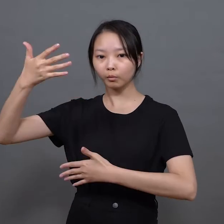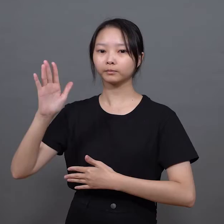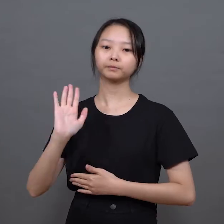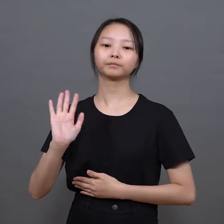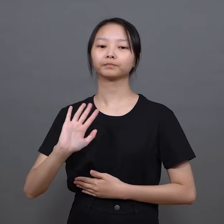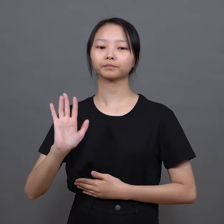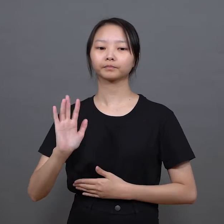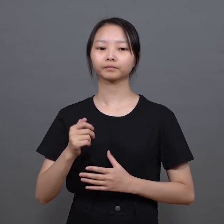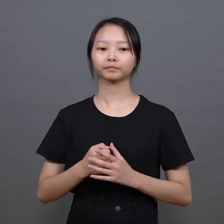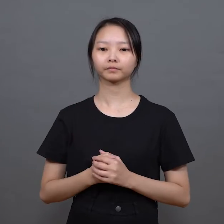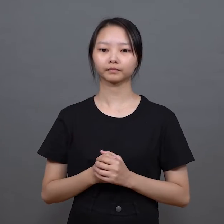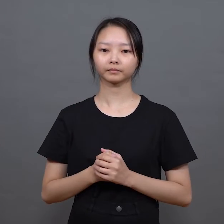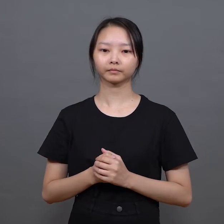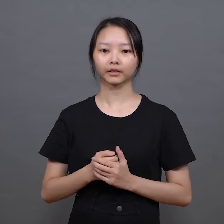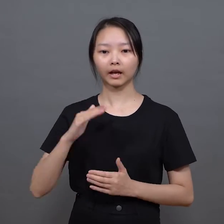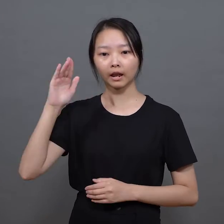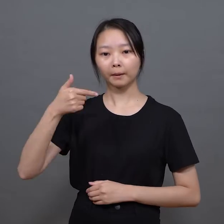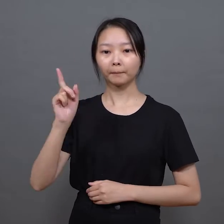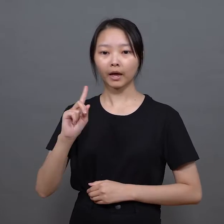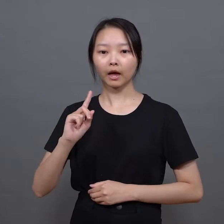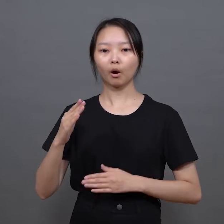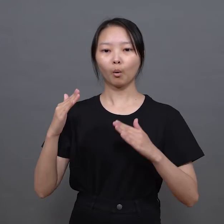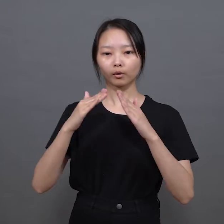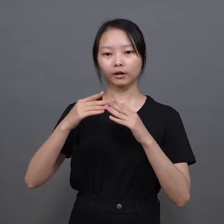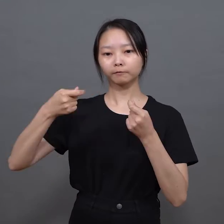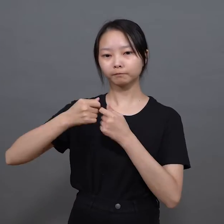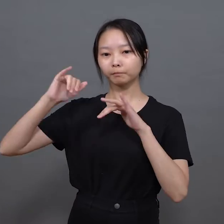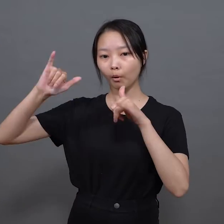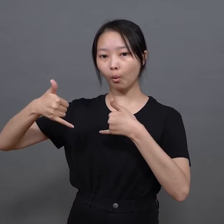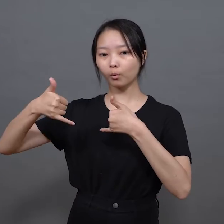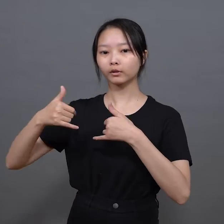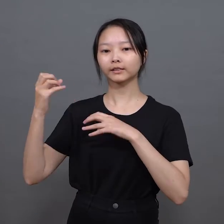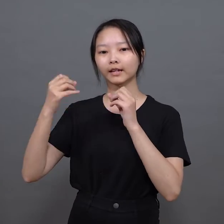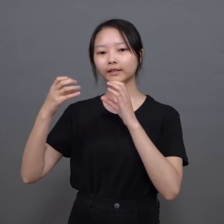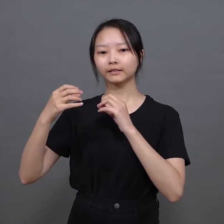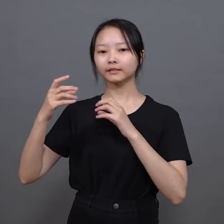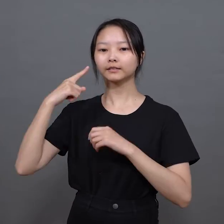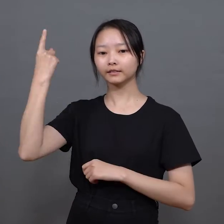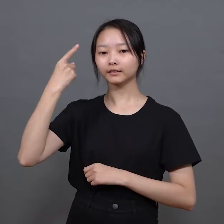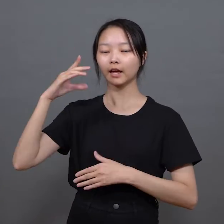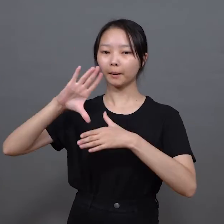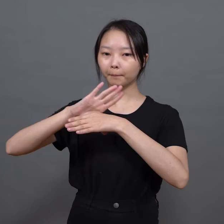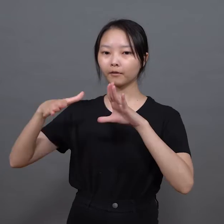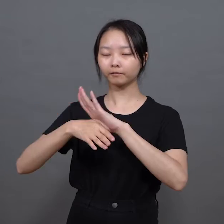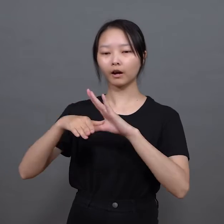high-density quality where you meet your neighbours with climate and culture